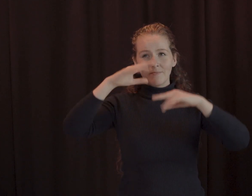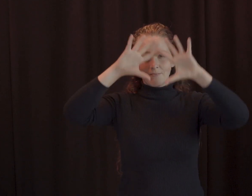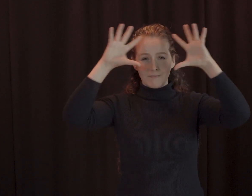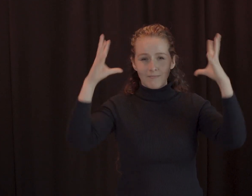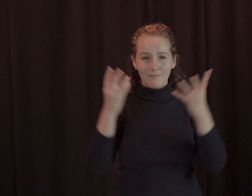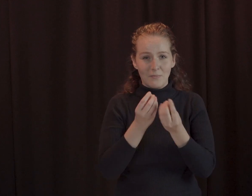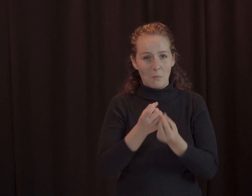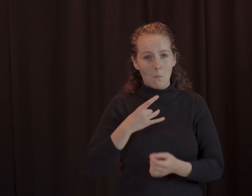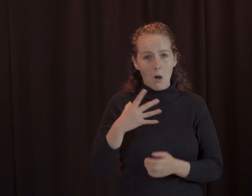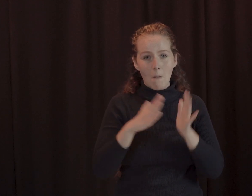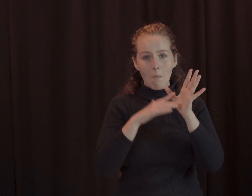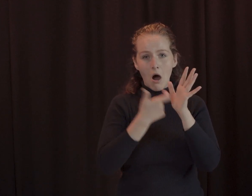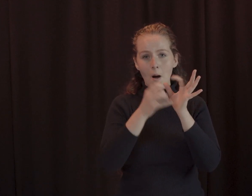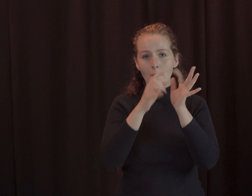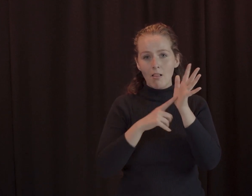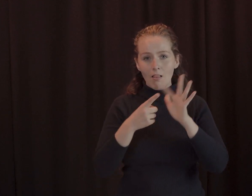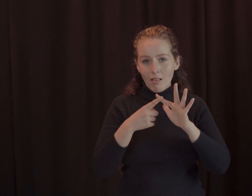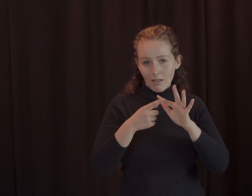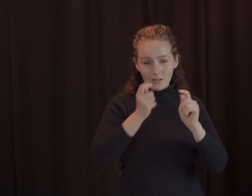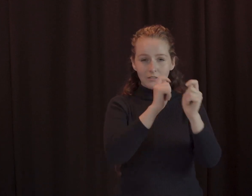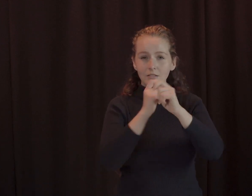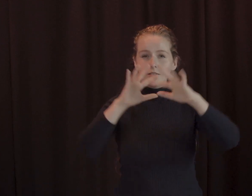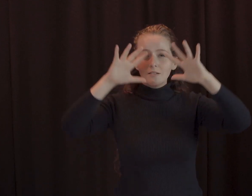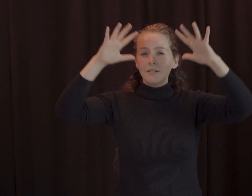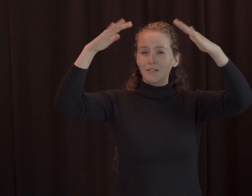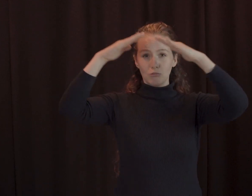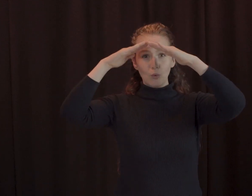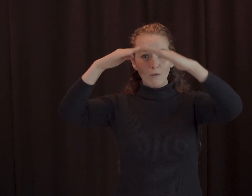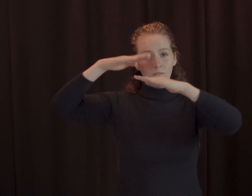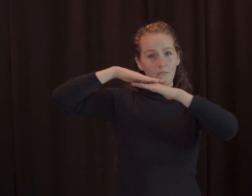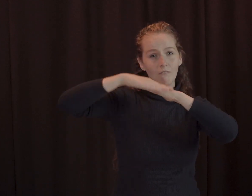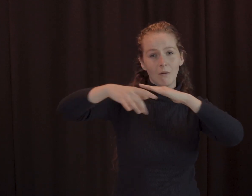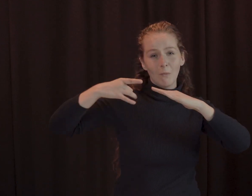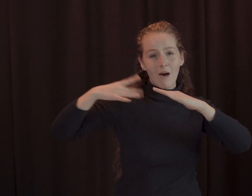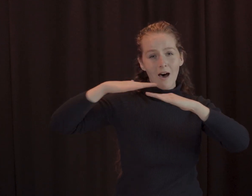The whole building is built with white marble. Even the tiles on the roof.